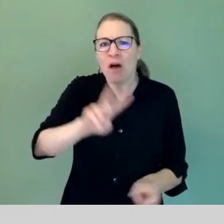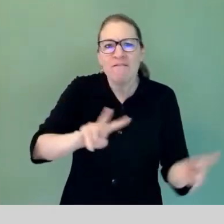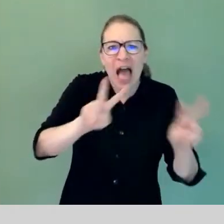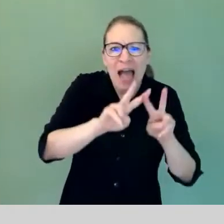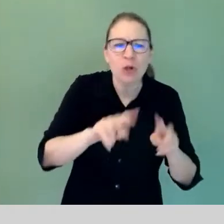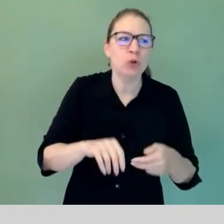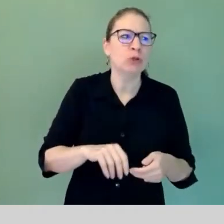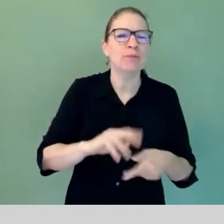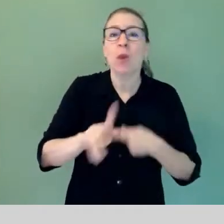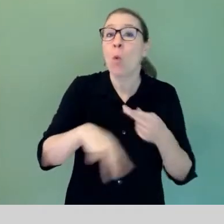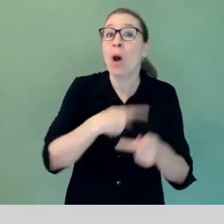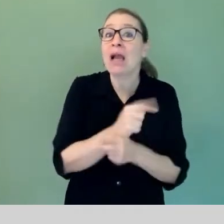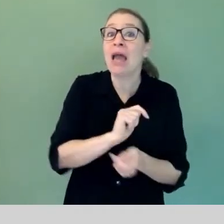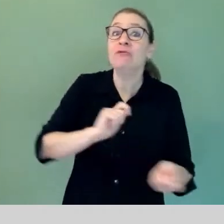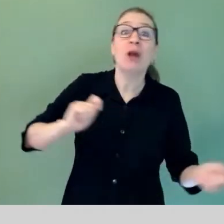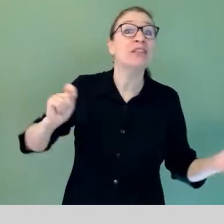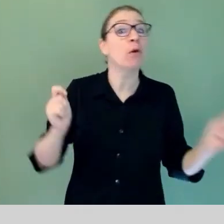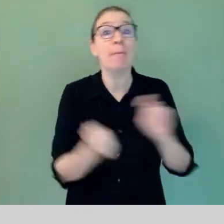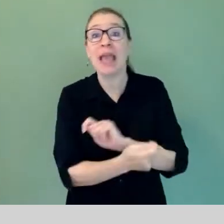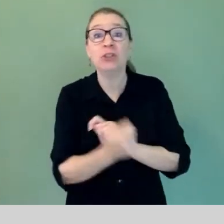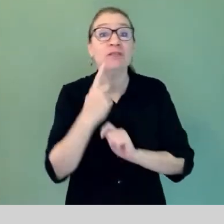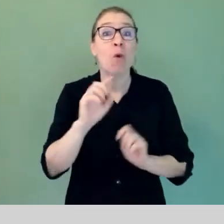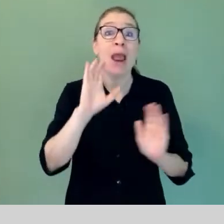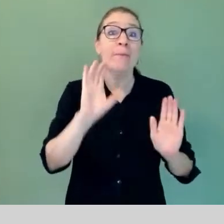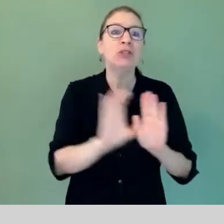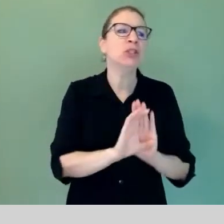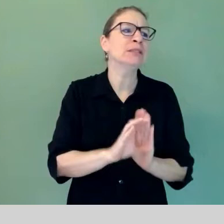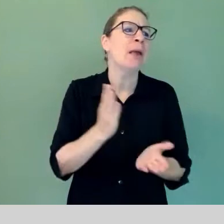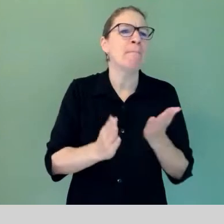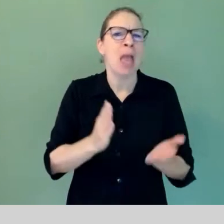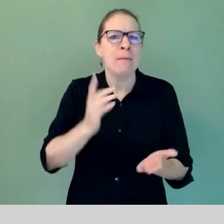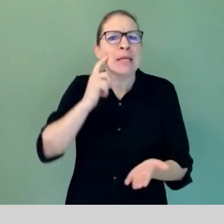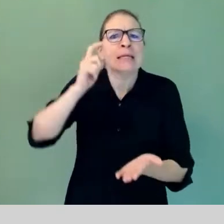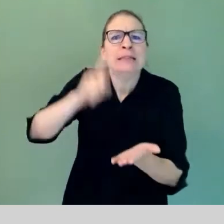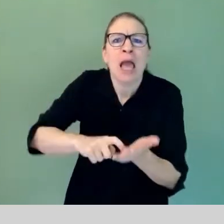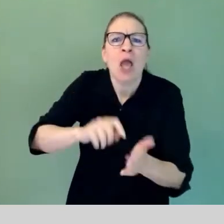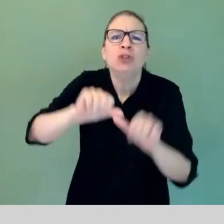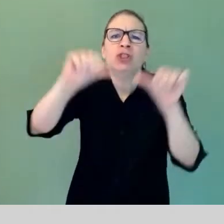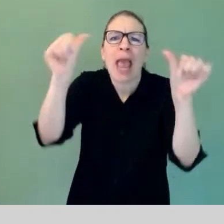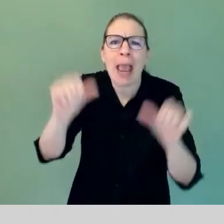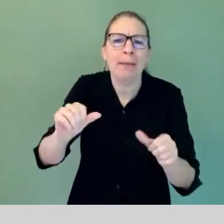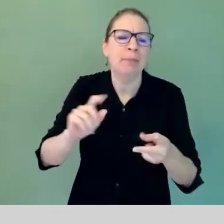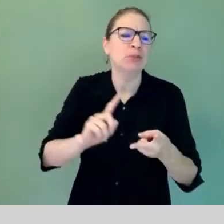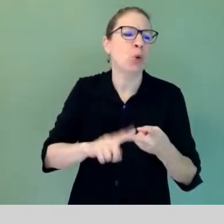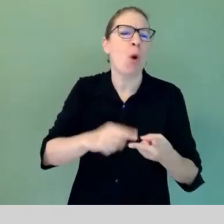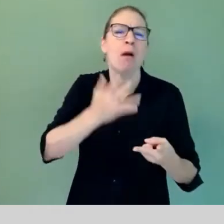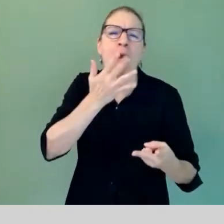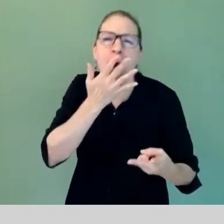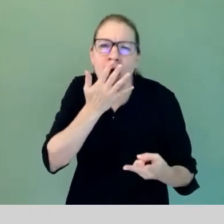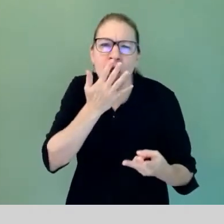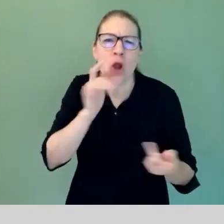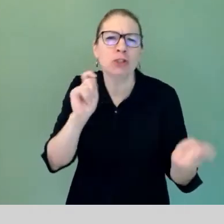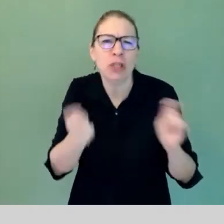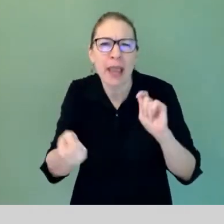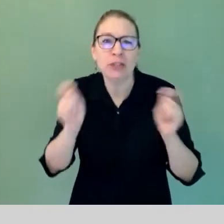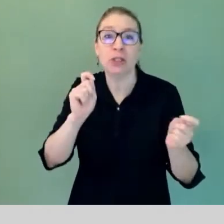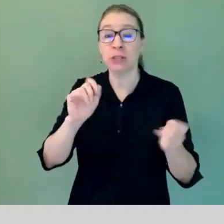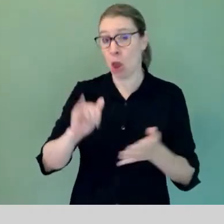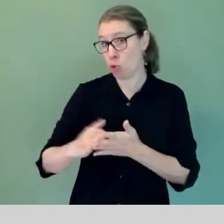And what kind of transformations make sense for images is, let's say if you want to detect shapes or a sudden transformation in colors,